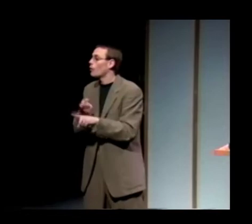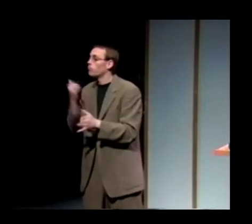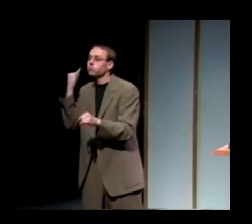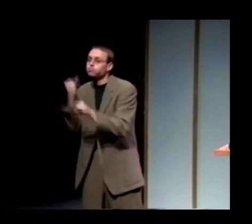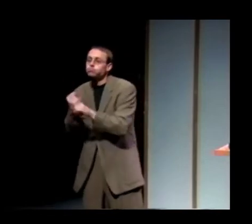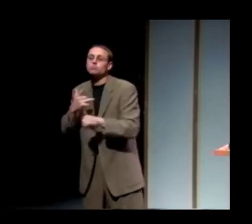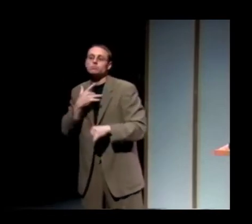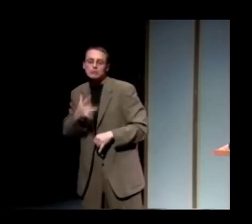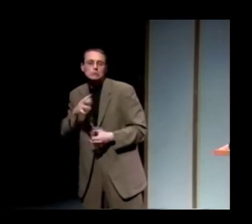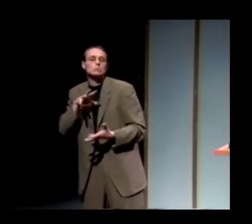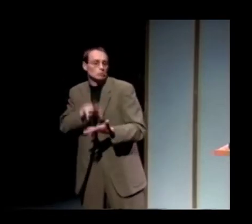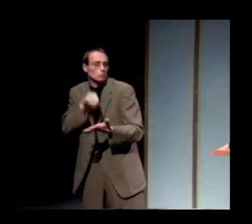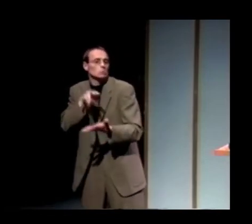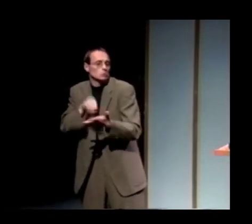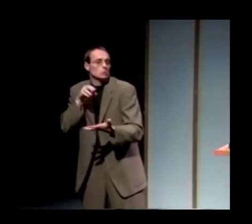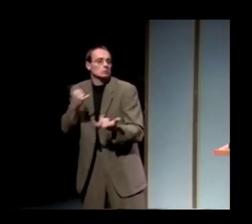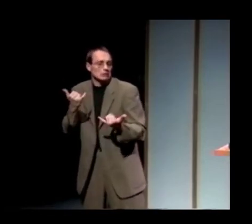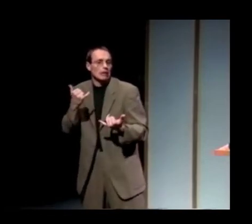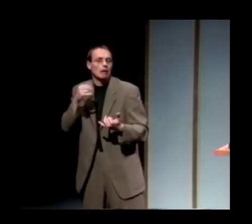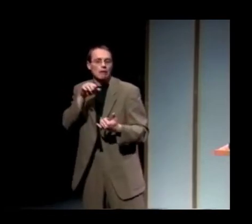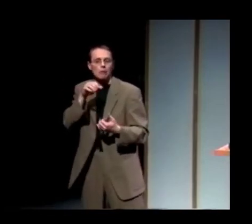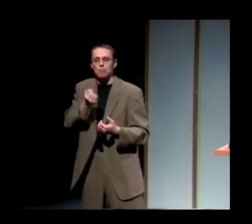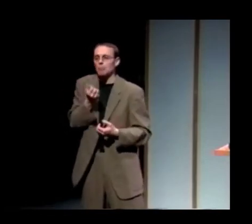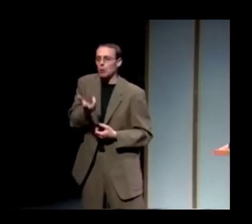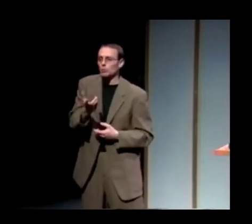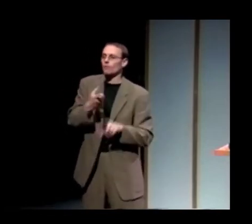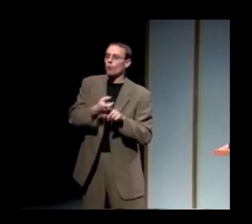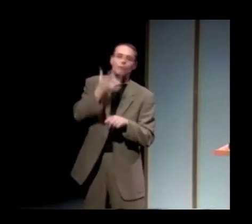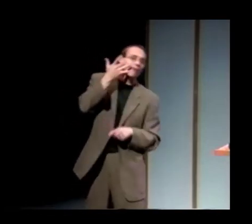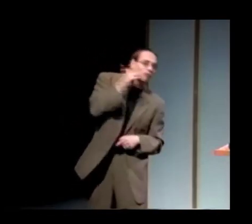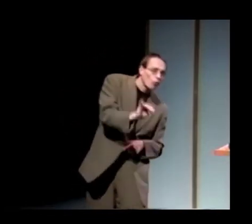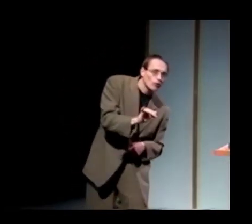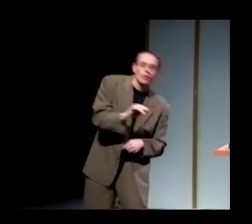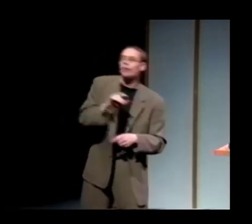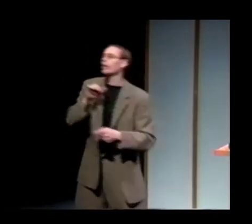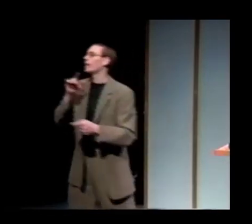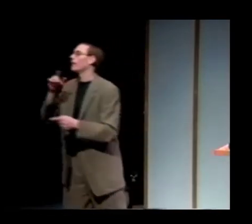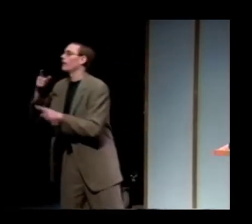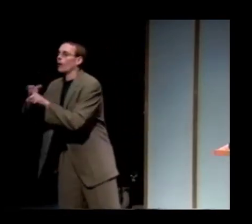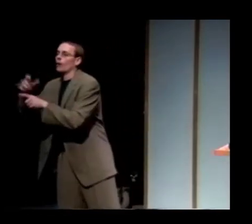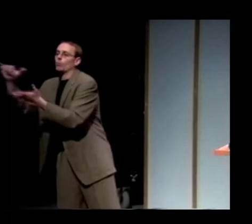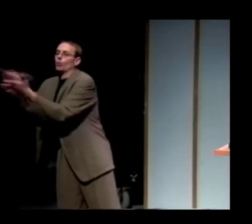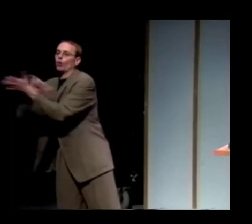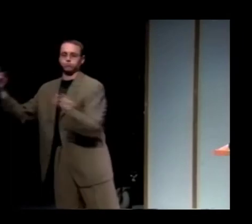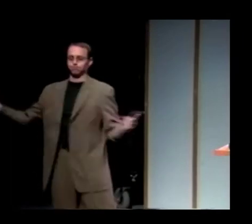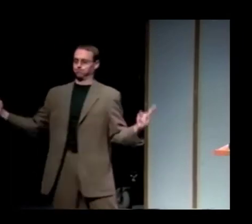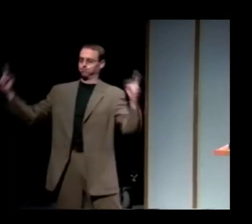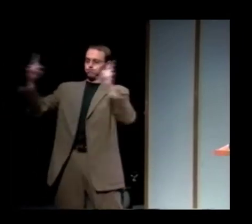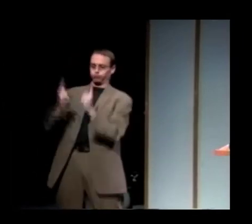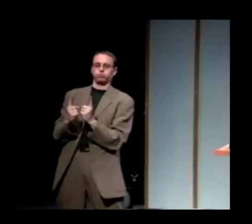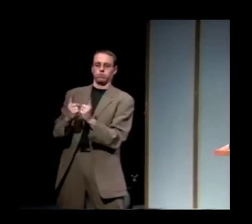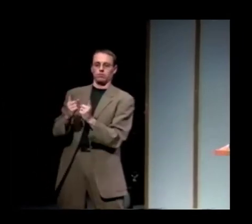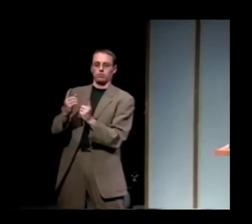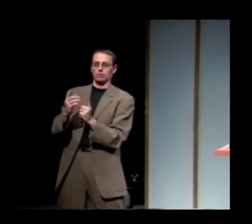SO STUDENTS FROM A DEAF SCHOOL NOW WHO ARE STUDYING FROM CALIFORNIA AND FROM NEW YORK.